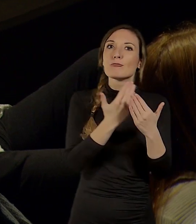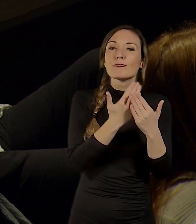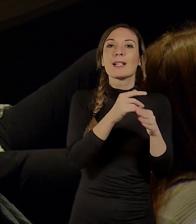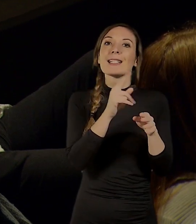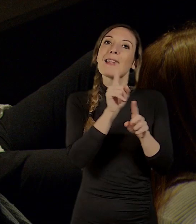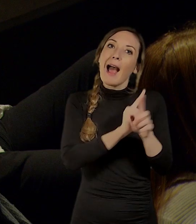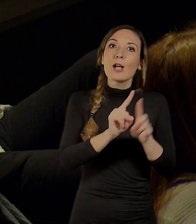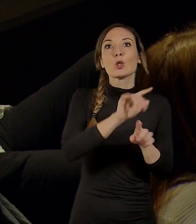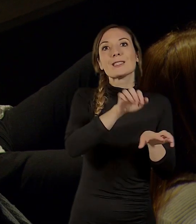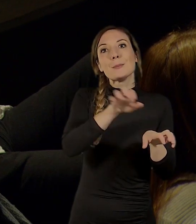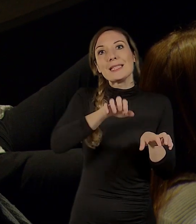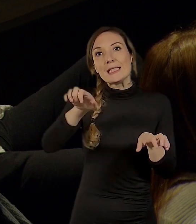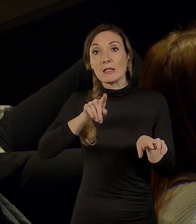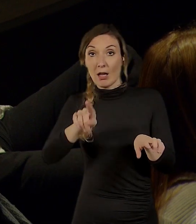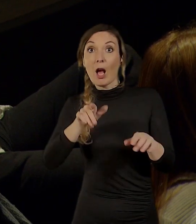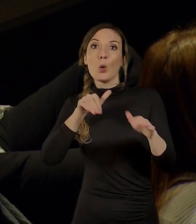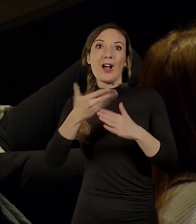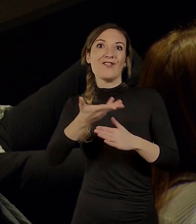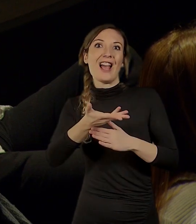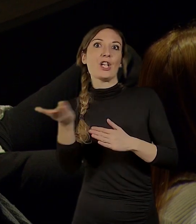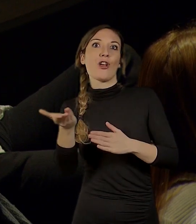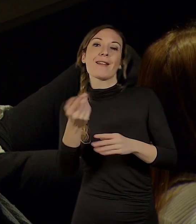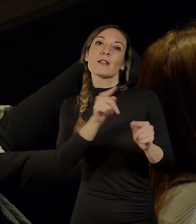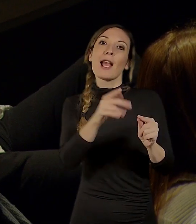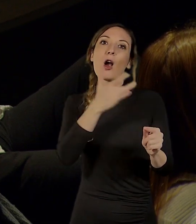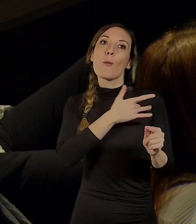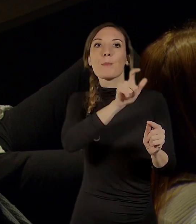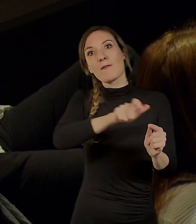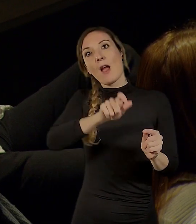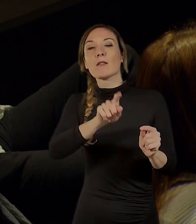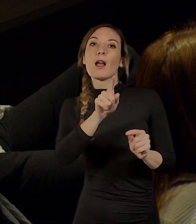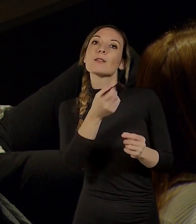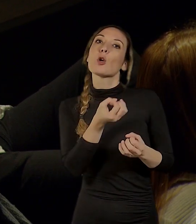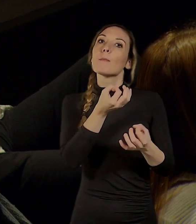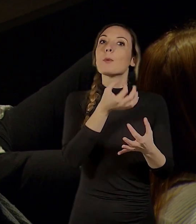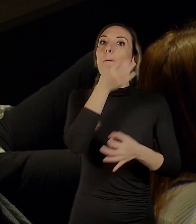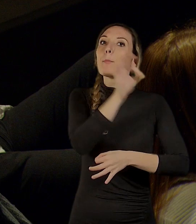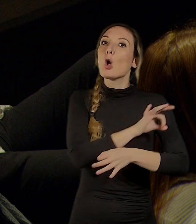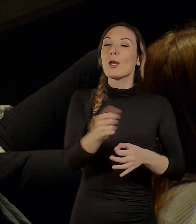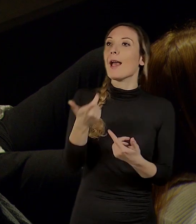I assume, suits both parties. However, Prague some time ago came up with the principle